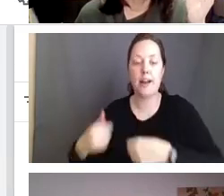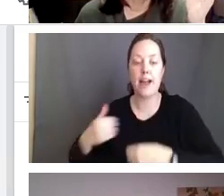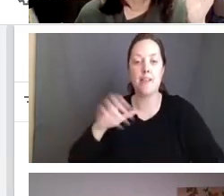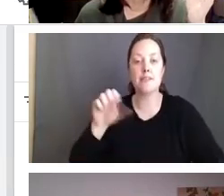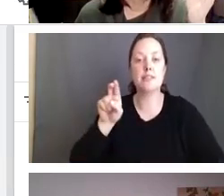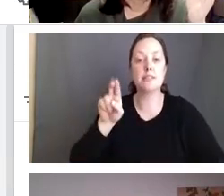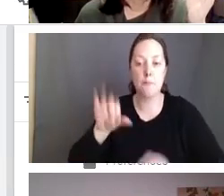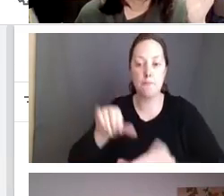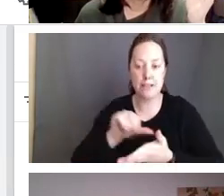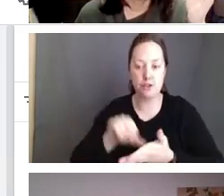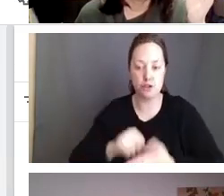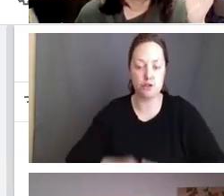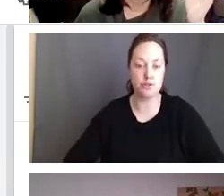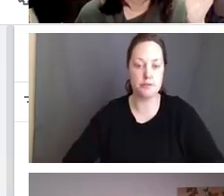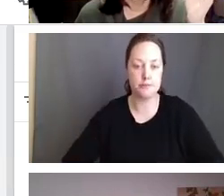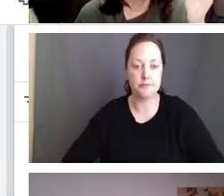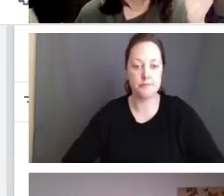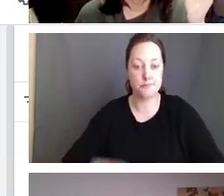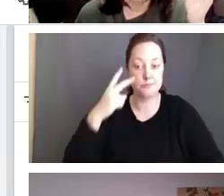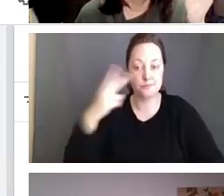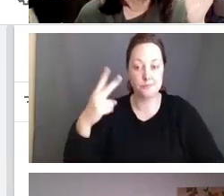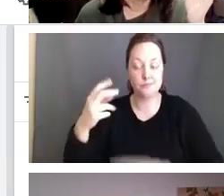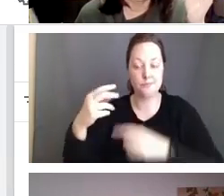expand the content below the header text.